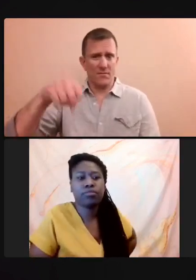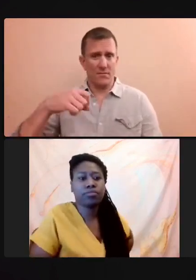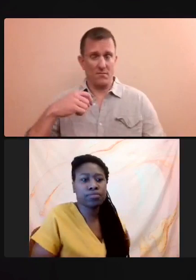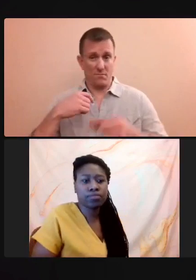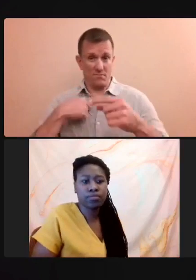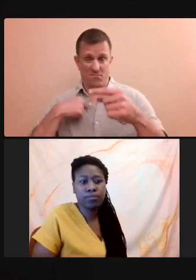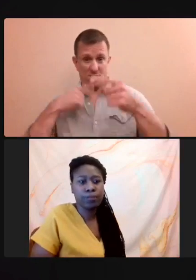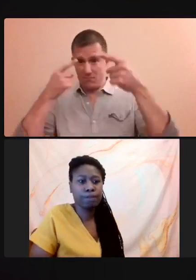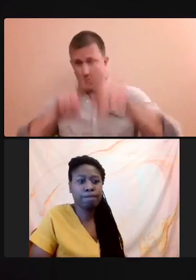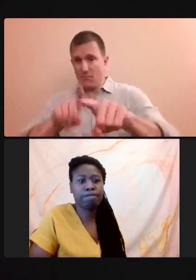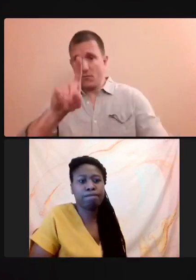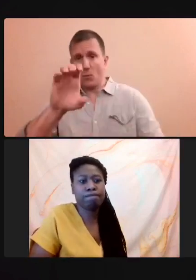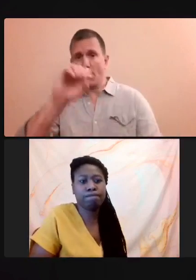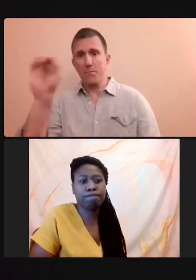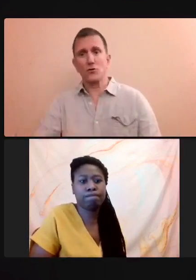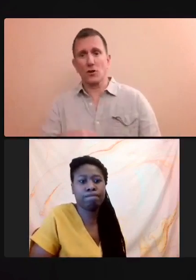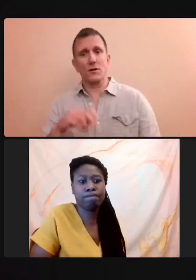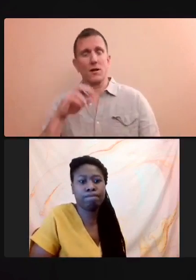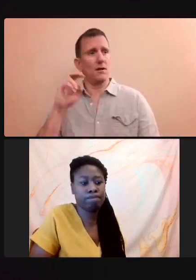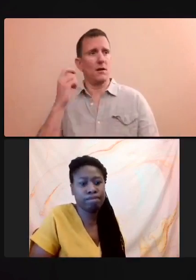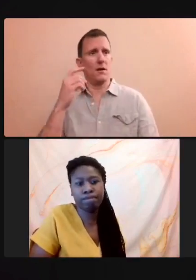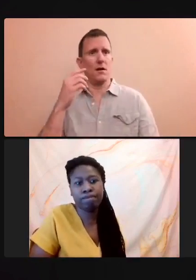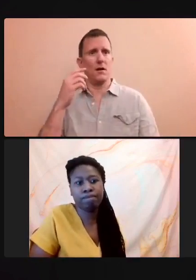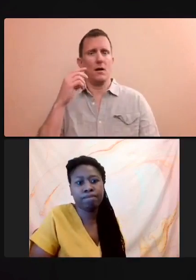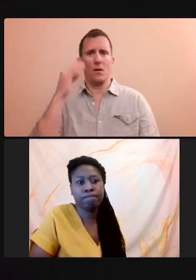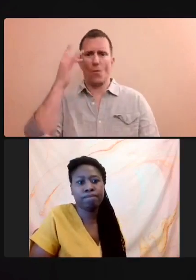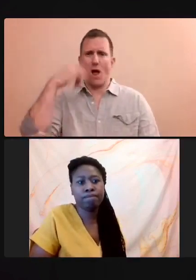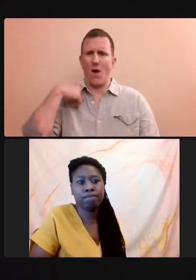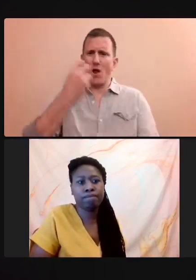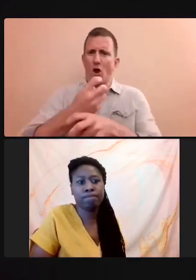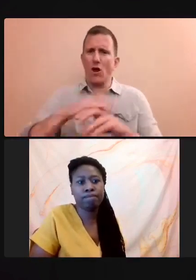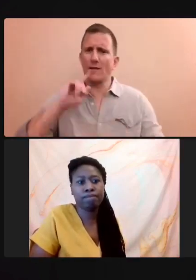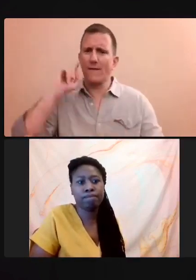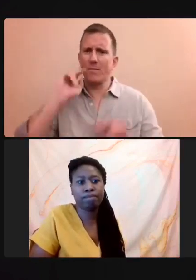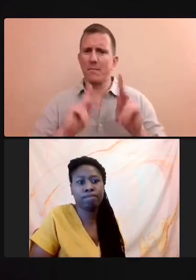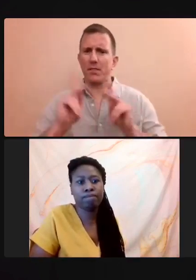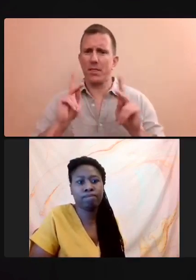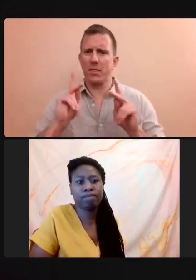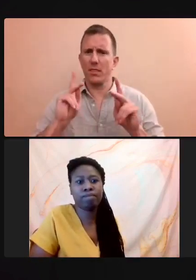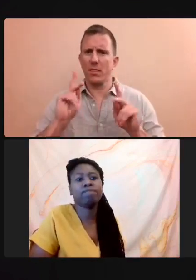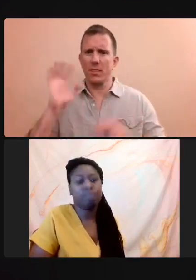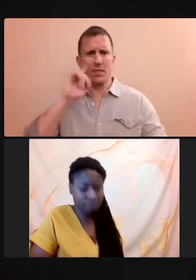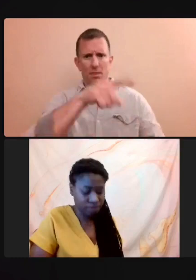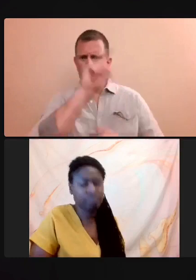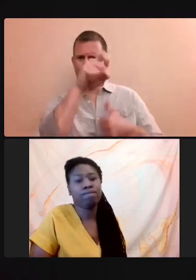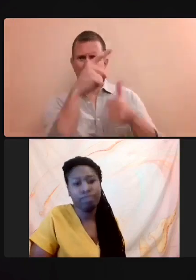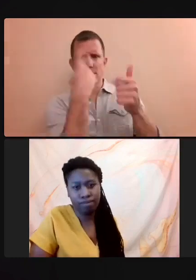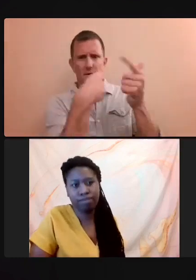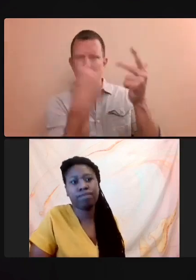They know what is that is right versus oh, you're deaf. I'm not too sure. You know what? Let me question this. Scratch my head for a little bit.